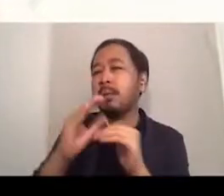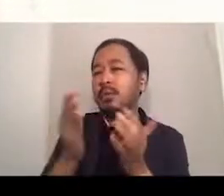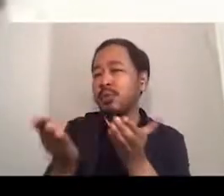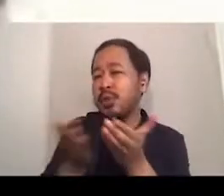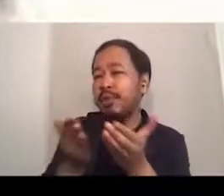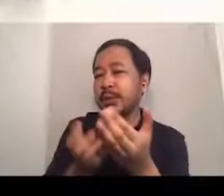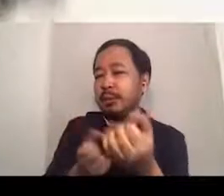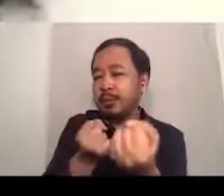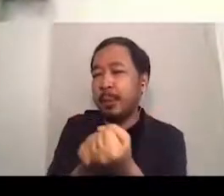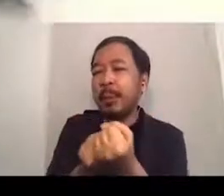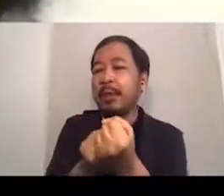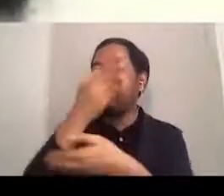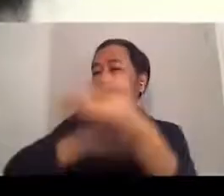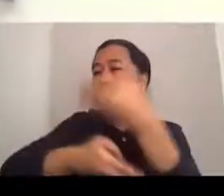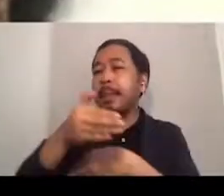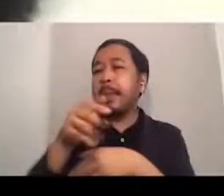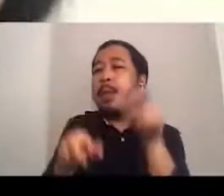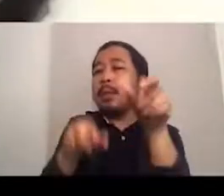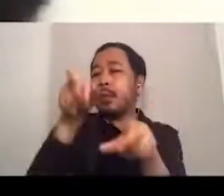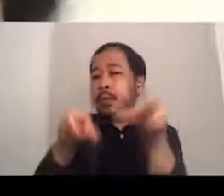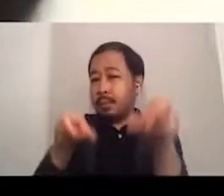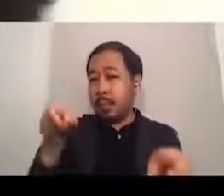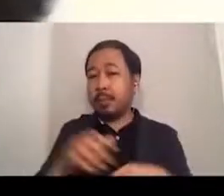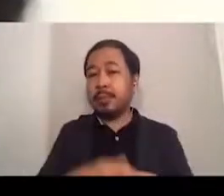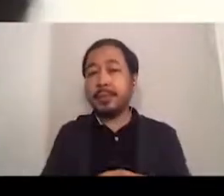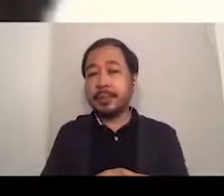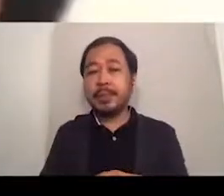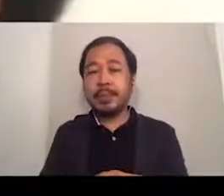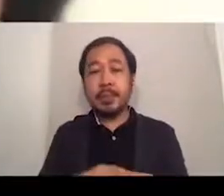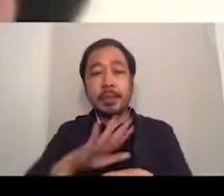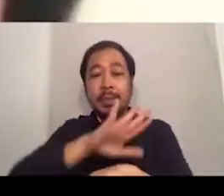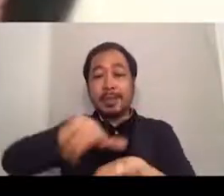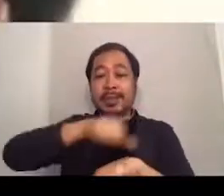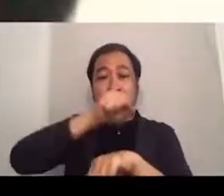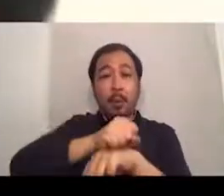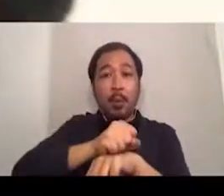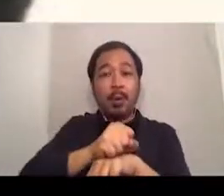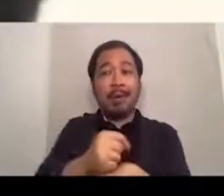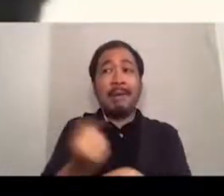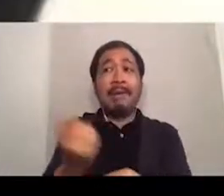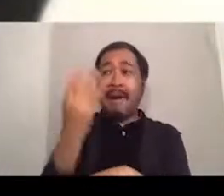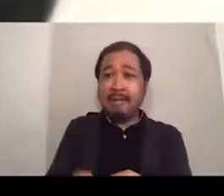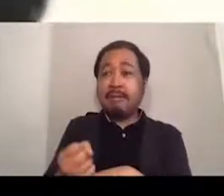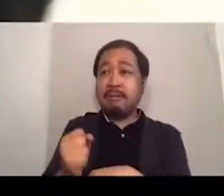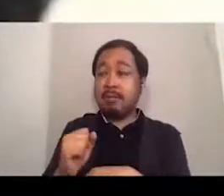And rehabilitation could only continue doing circuit breaker period if it was carried out through teleconsultations.